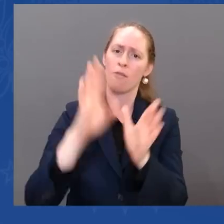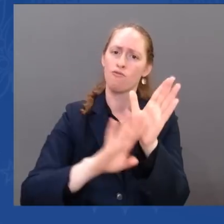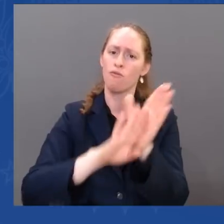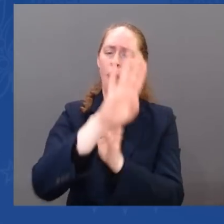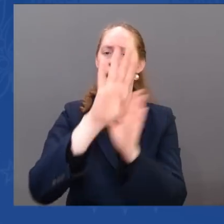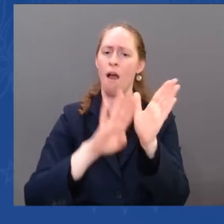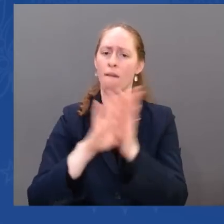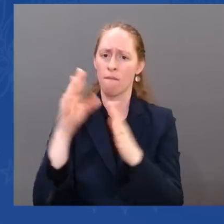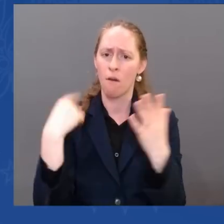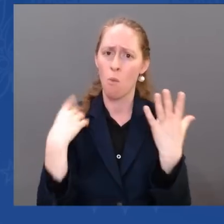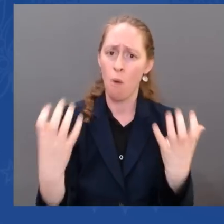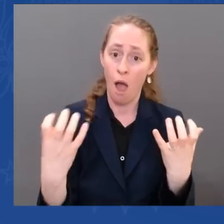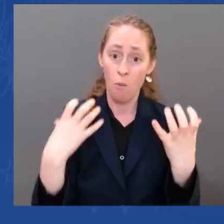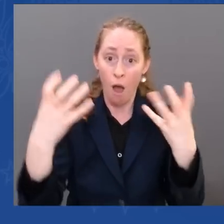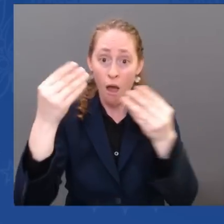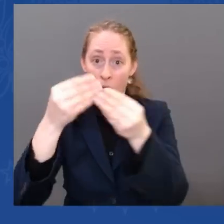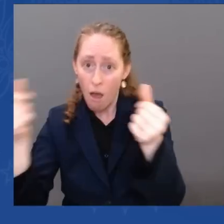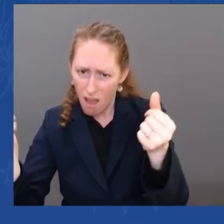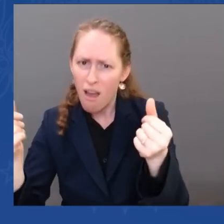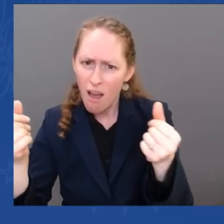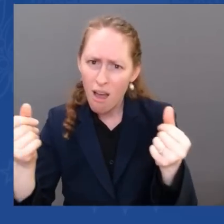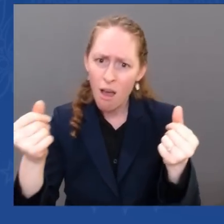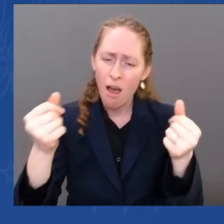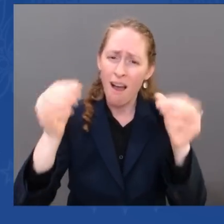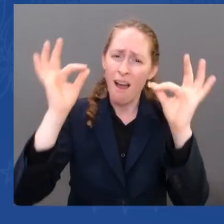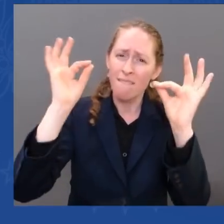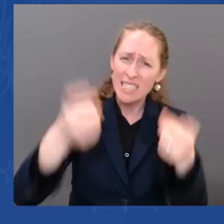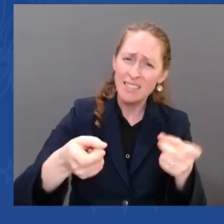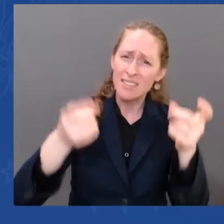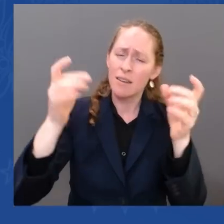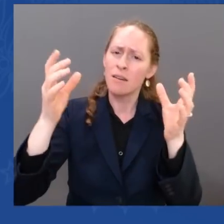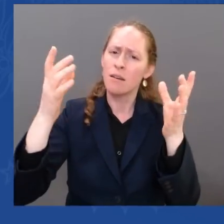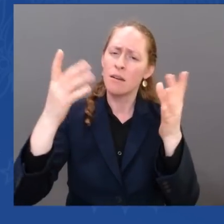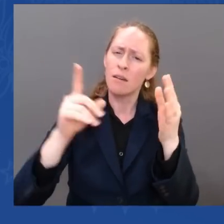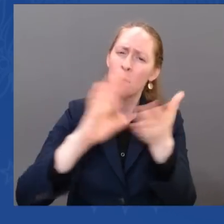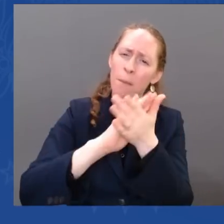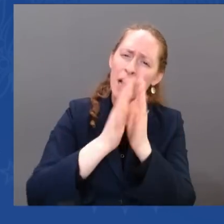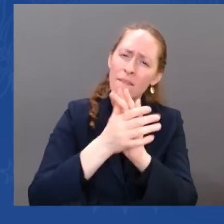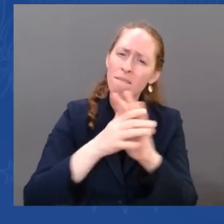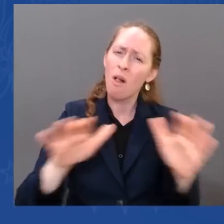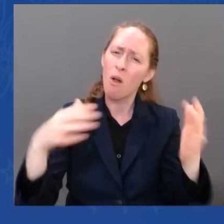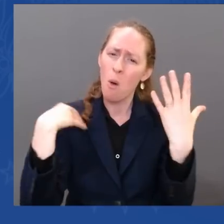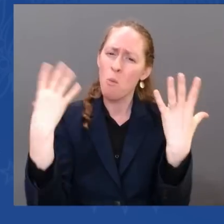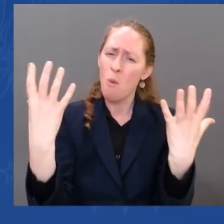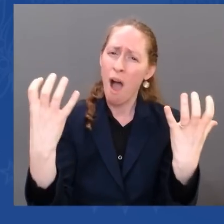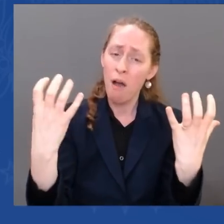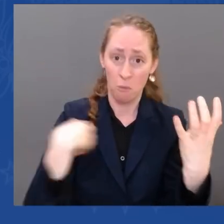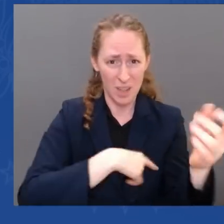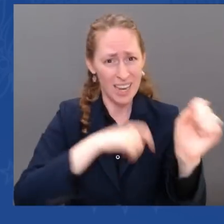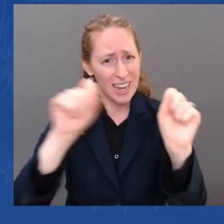I'm convinced that we can achieve that. We gre- -- we place great emphasis on the 3+1 scheme --